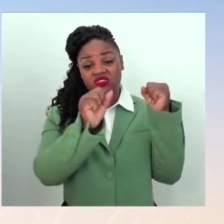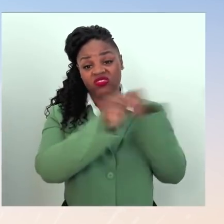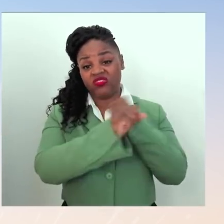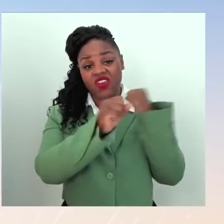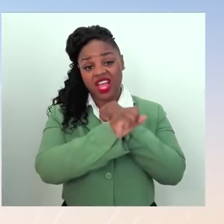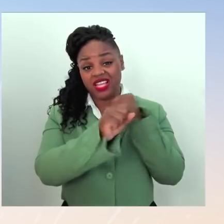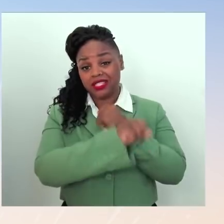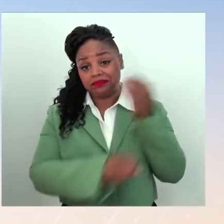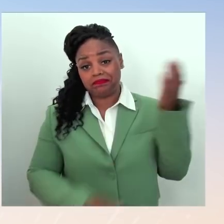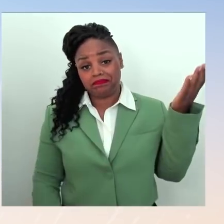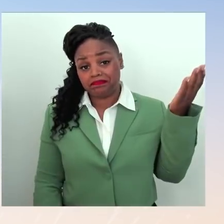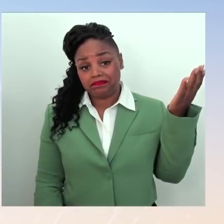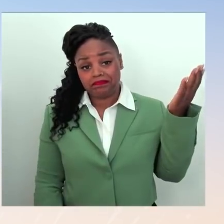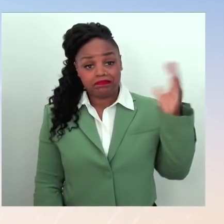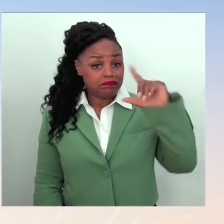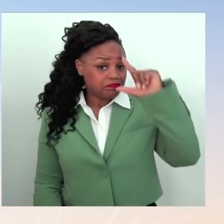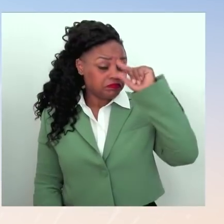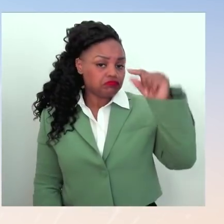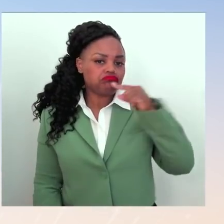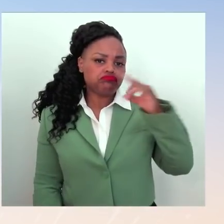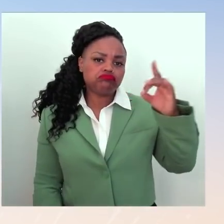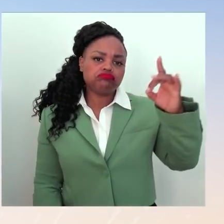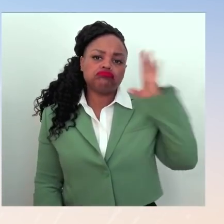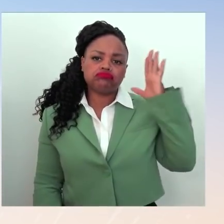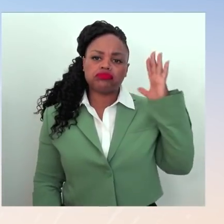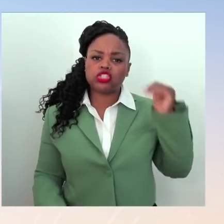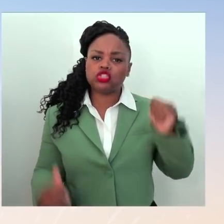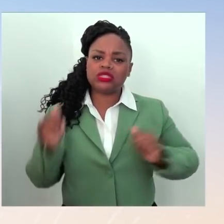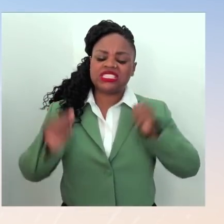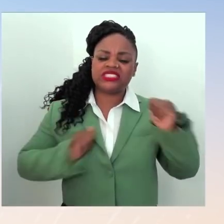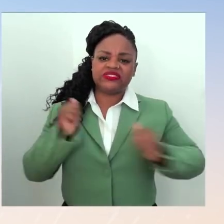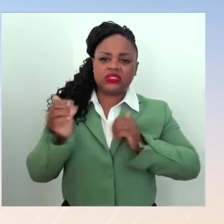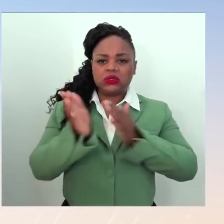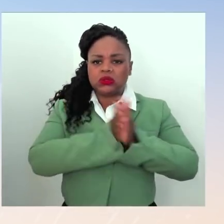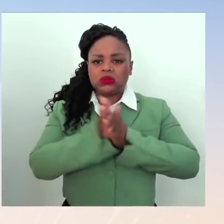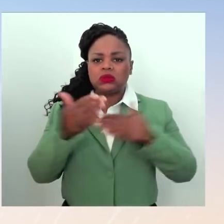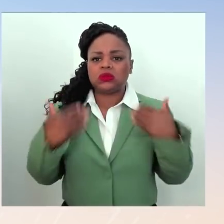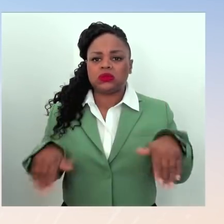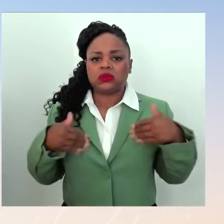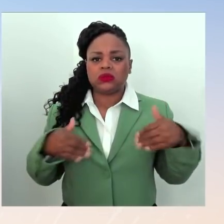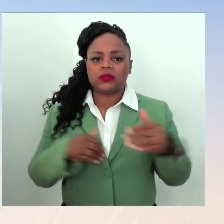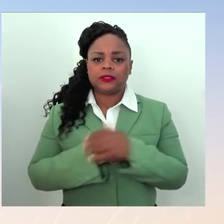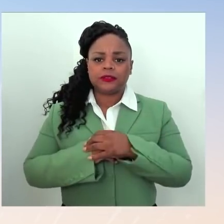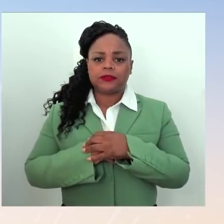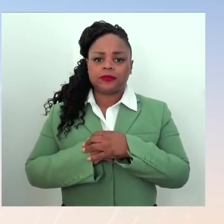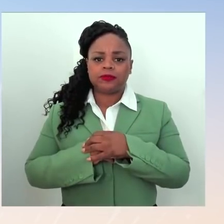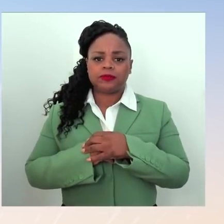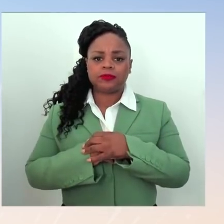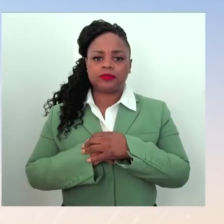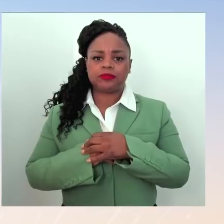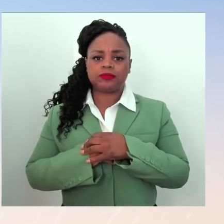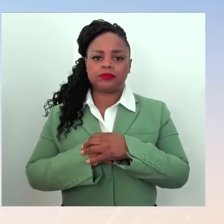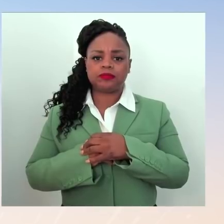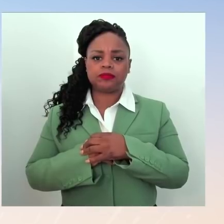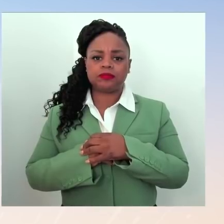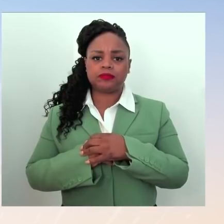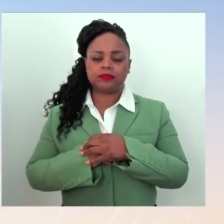The Press: Can I just step back a little bit -- Ms. Psaki: Yeah. The Press: -- in terms of supply. We're talking about specific countries, but this has been an effort that's been underway now -- Ms. Psaki: Yeah.